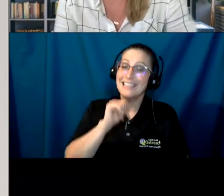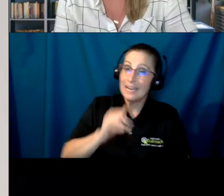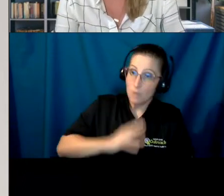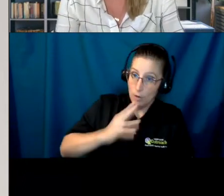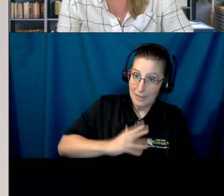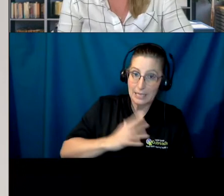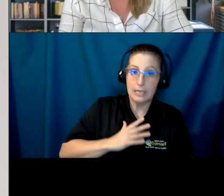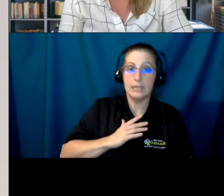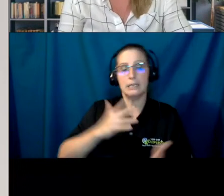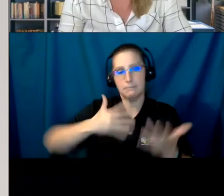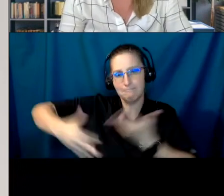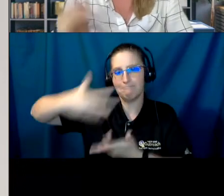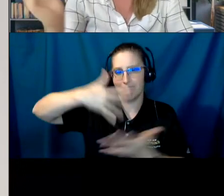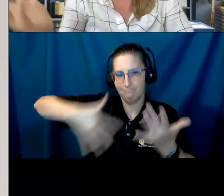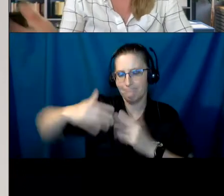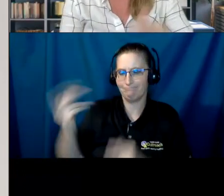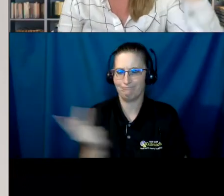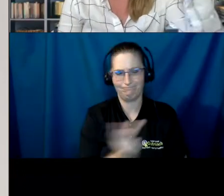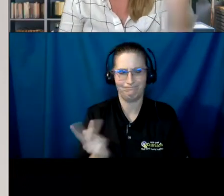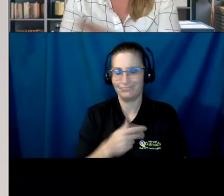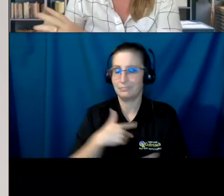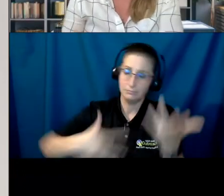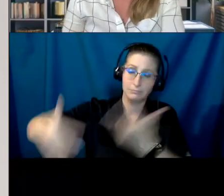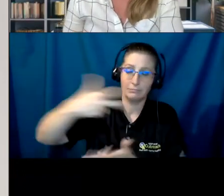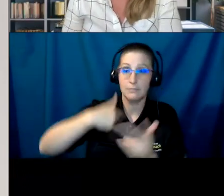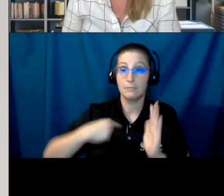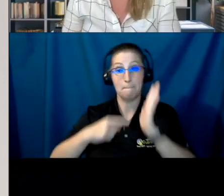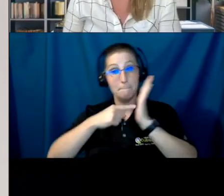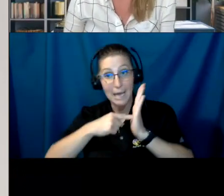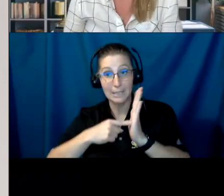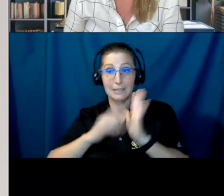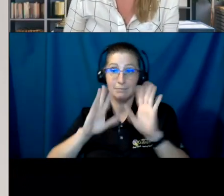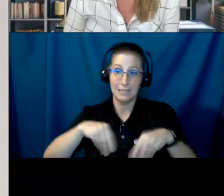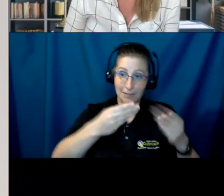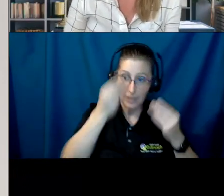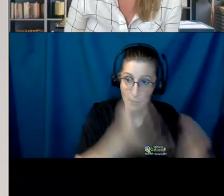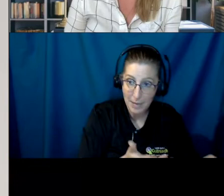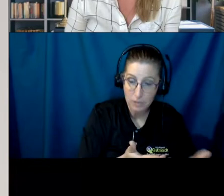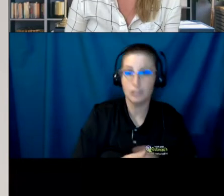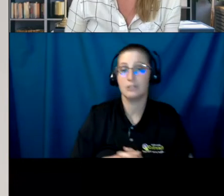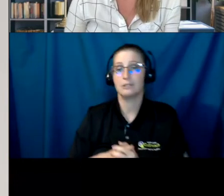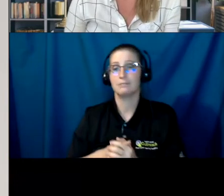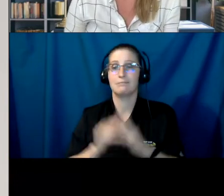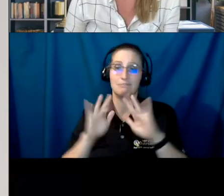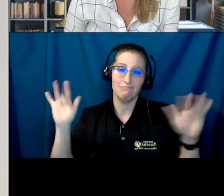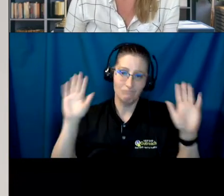school activities. Again, it's just modeling, giving the information, etc. Julie Maier: Great, Kayla